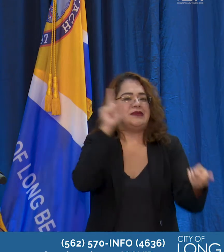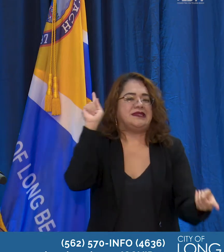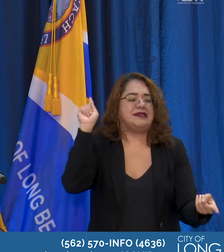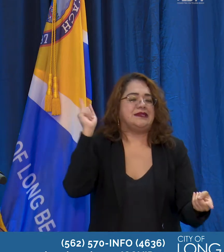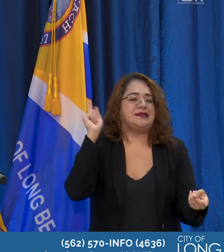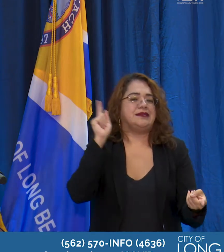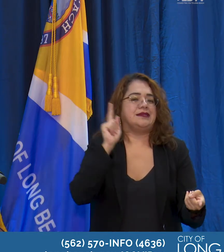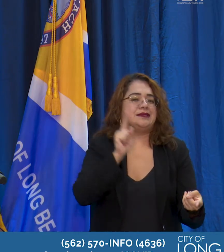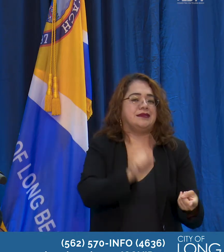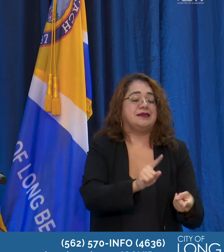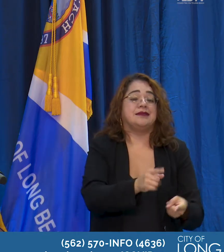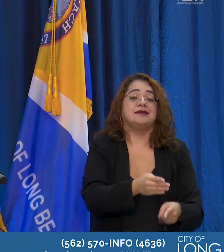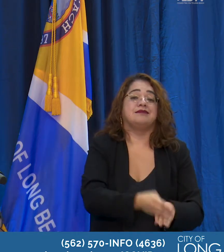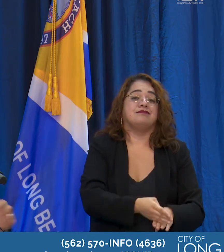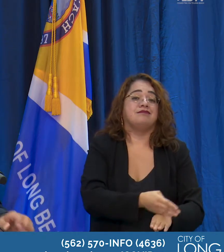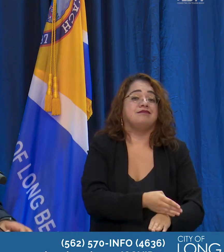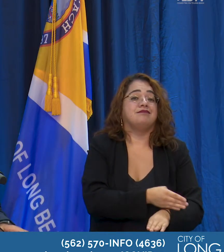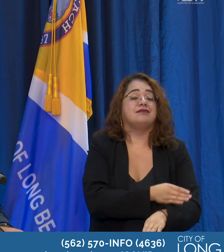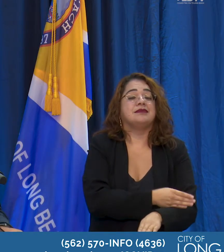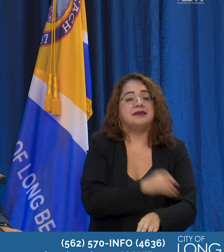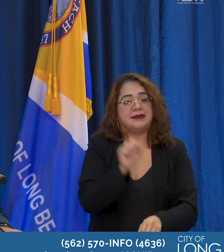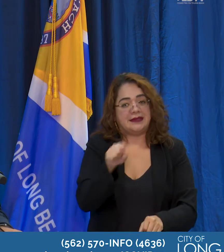more and more of our economy can safely reopen,